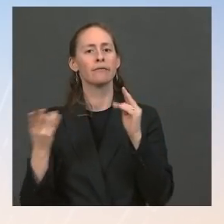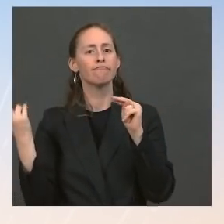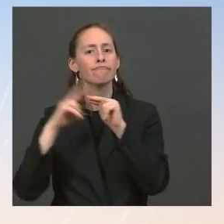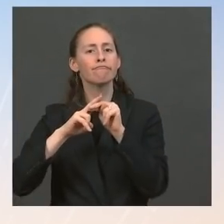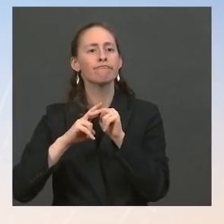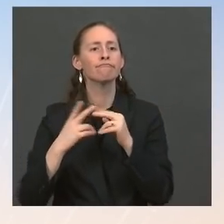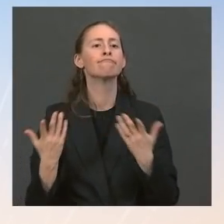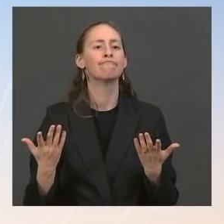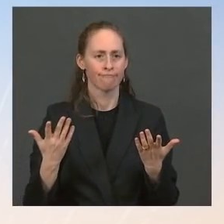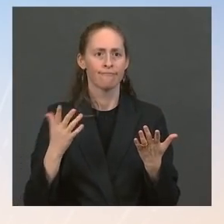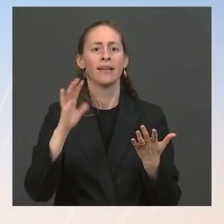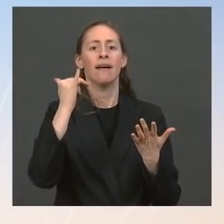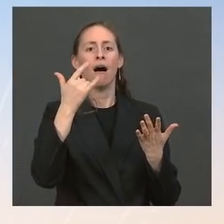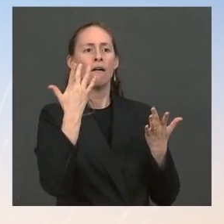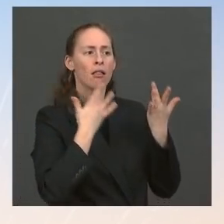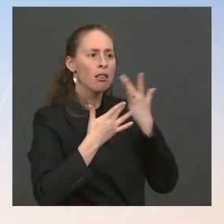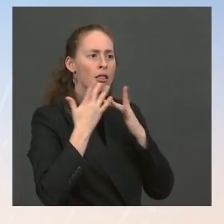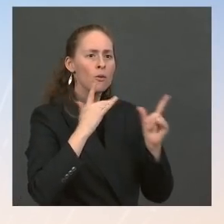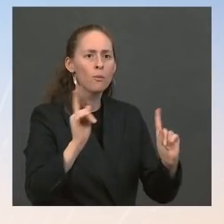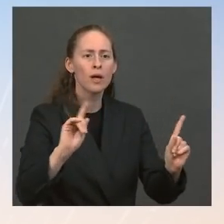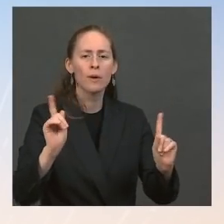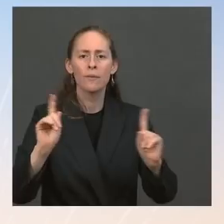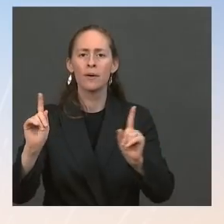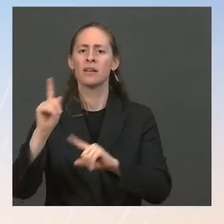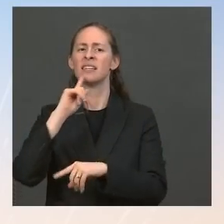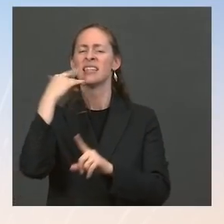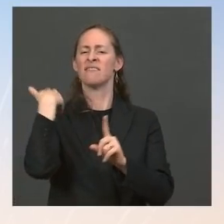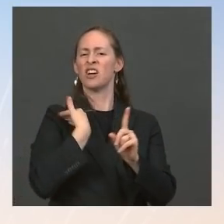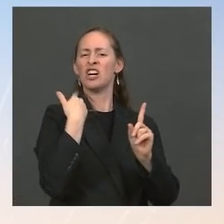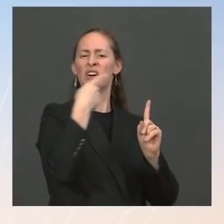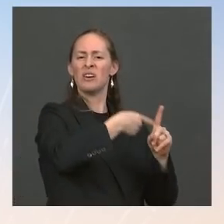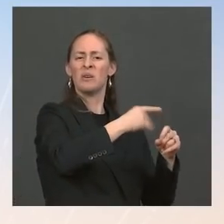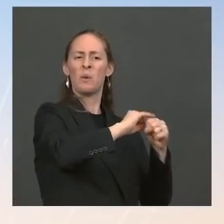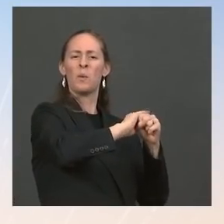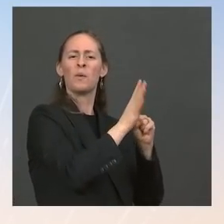And we know that even on a fundamental human level, people are tired of the pandemic.